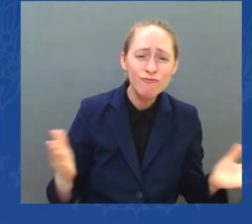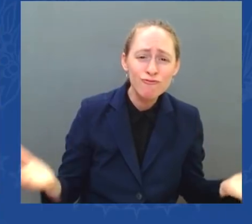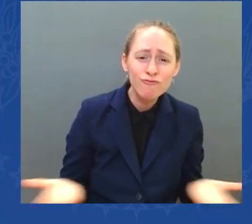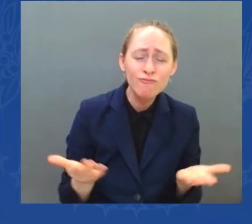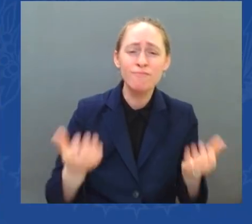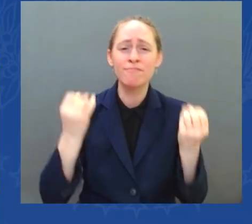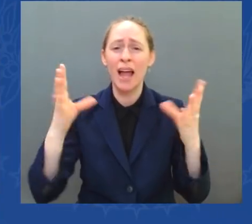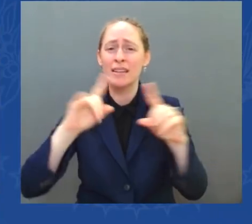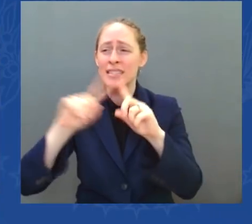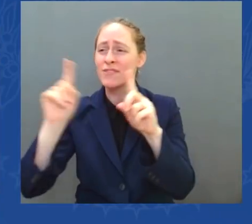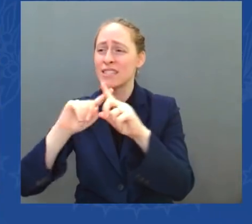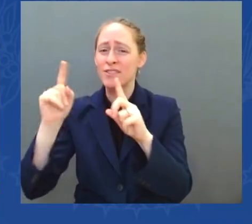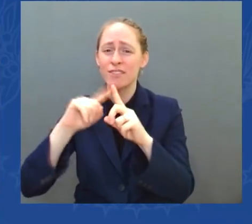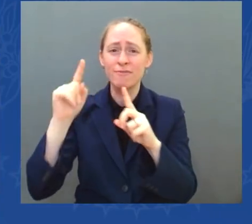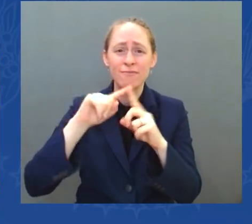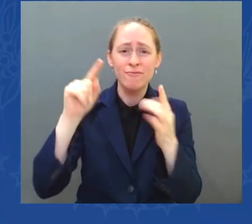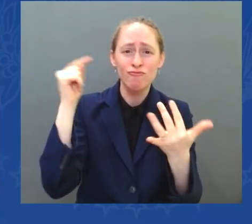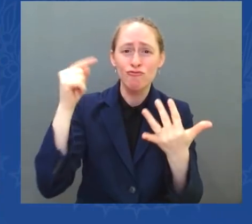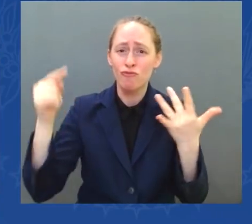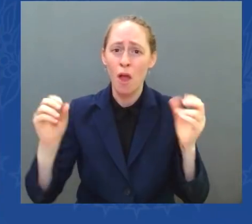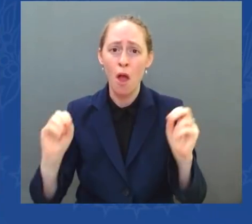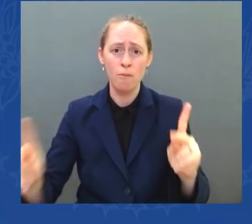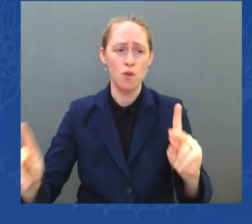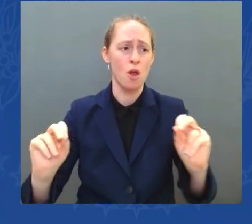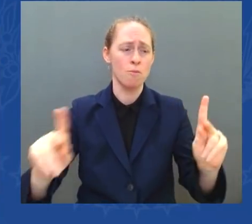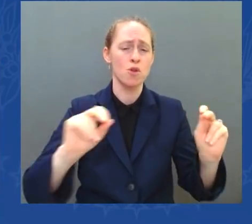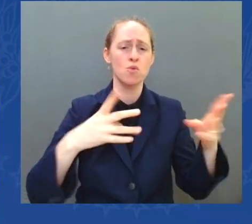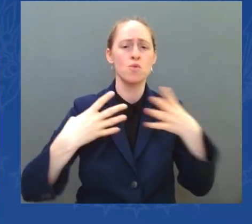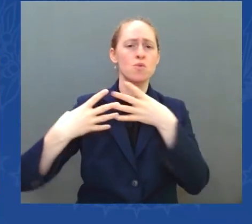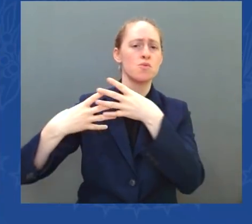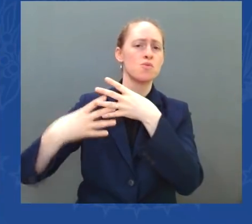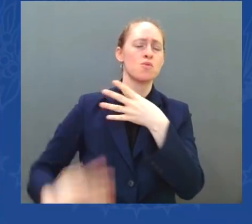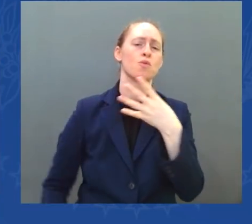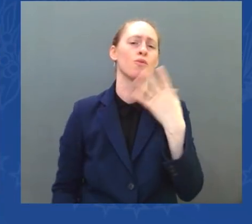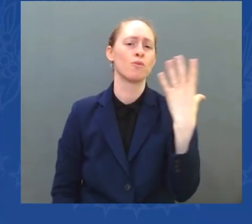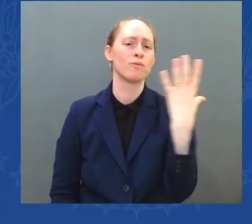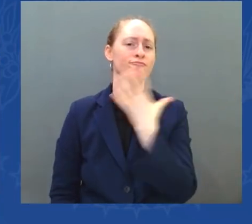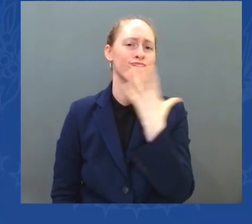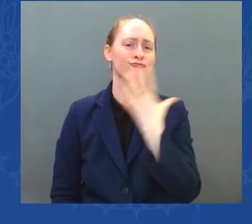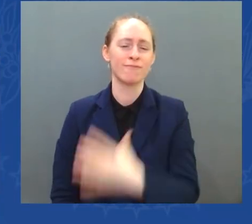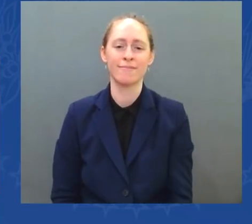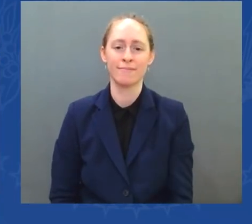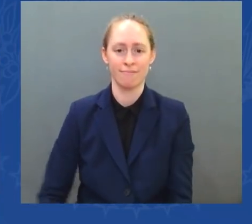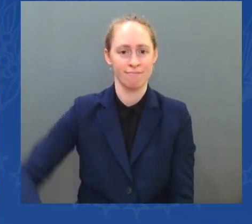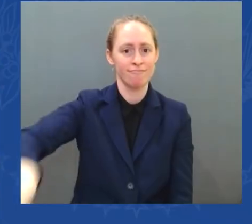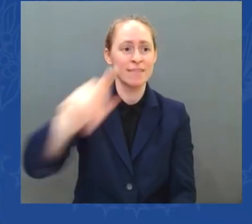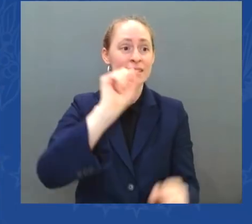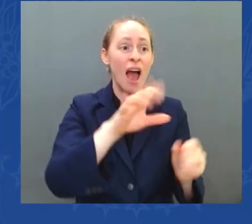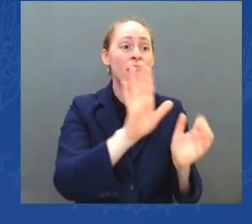That's why I reestablished the president's board of advisors on HBCUs, with not one,